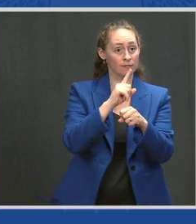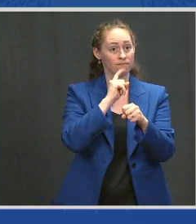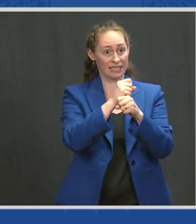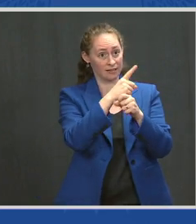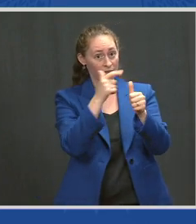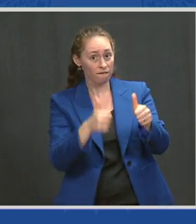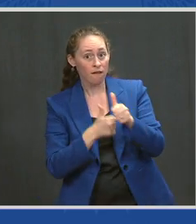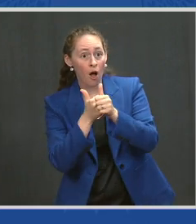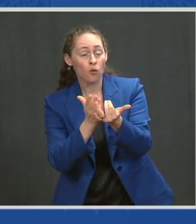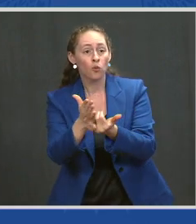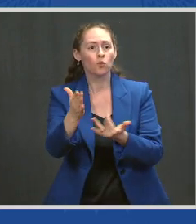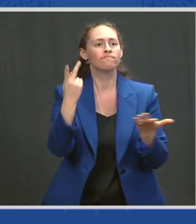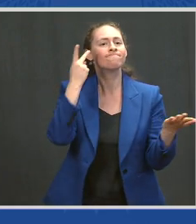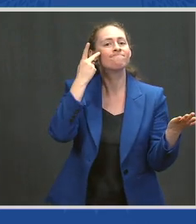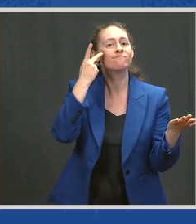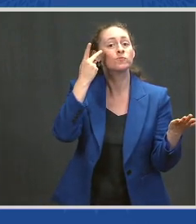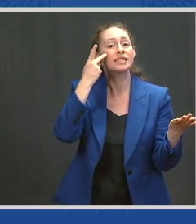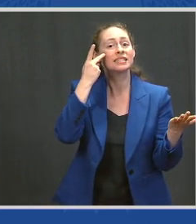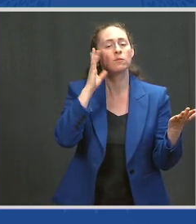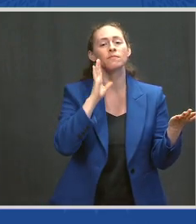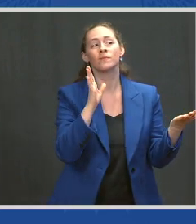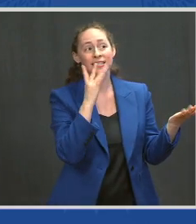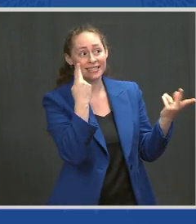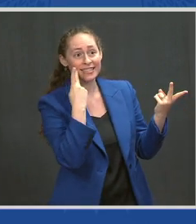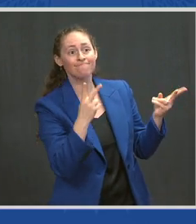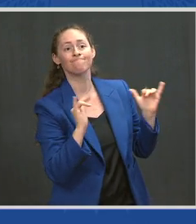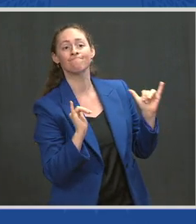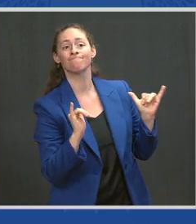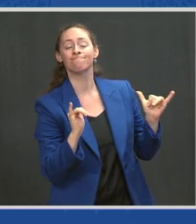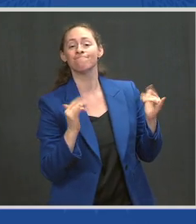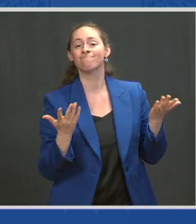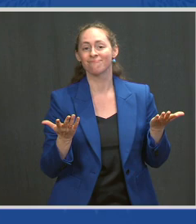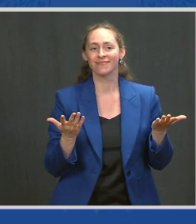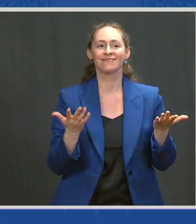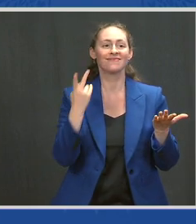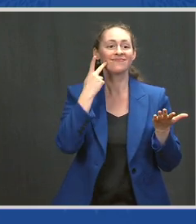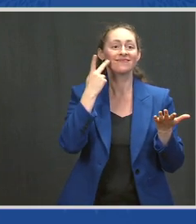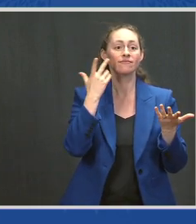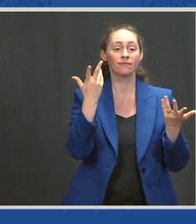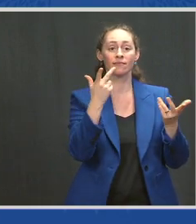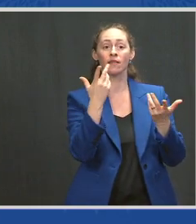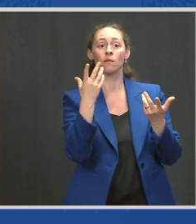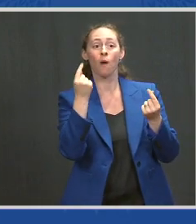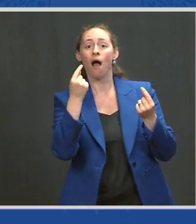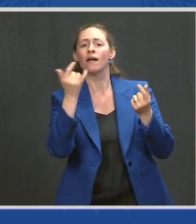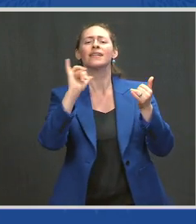We'll find out whether we work to deal with everything from release of people